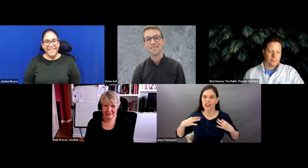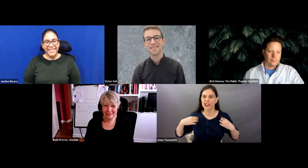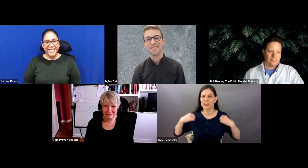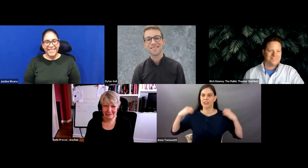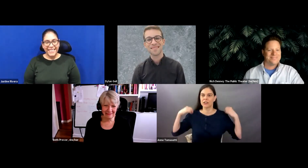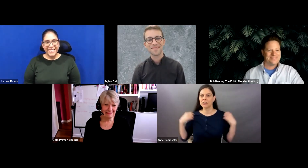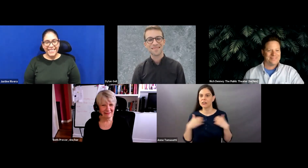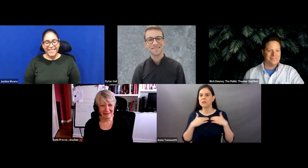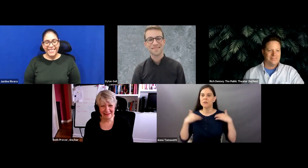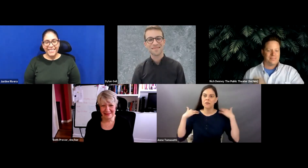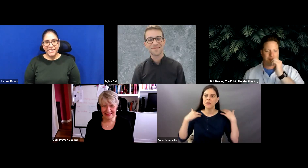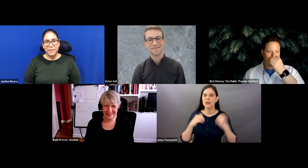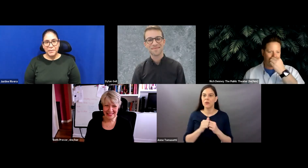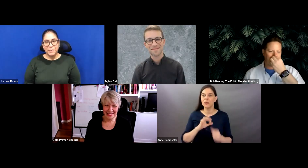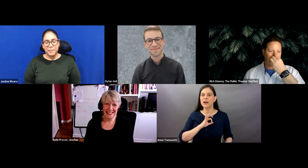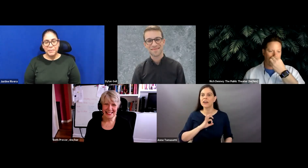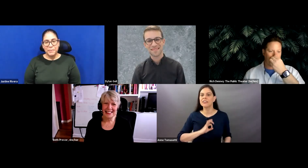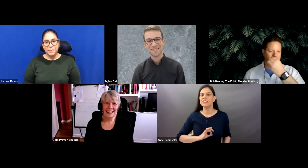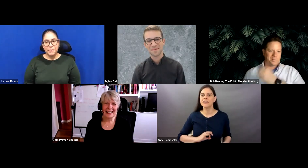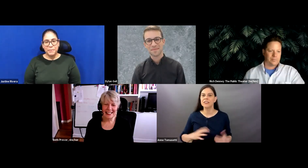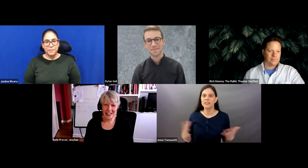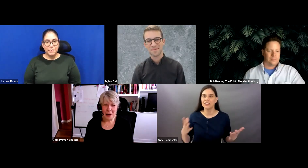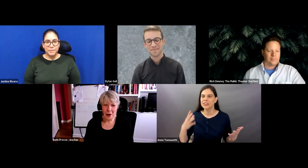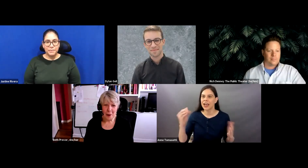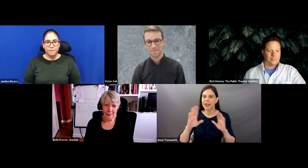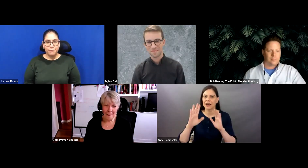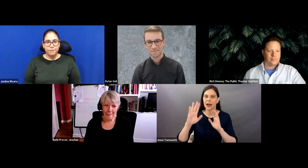right now. I have a navy blue shirt on with buttons down the